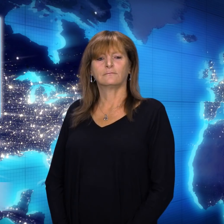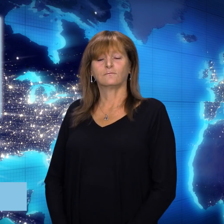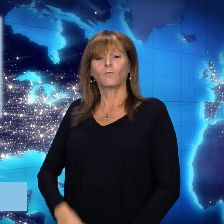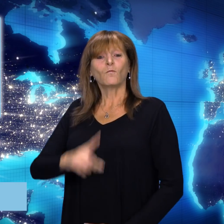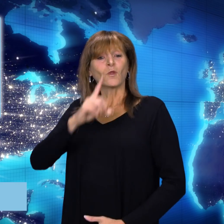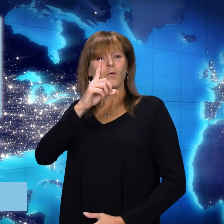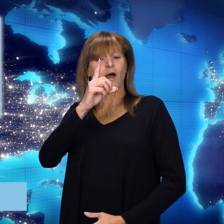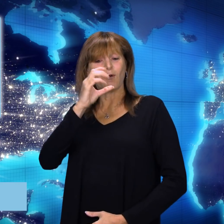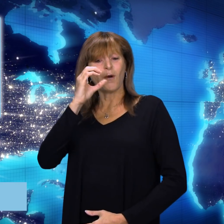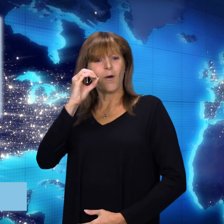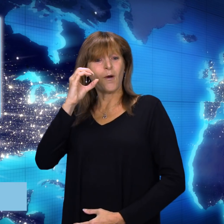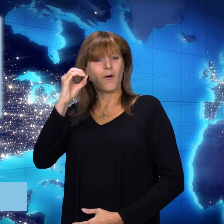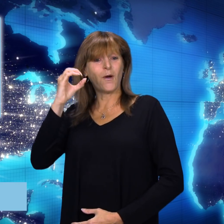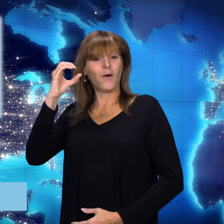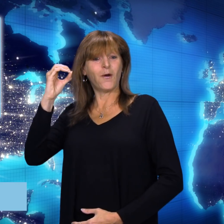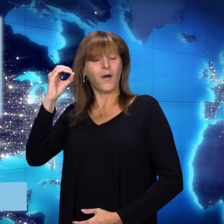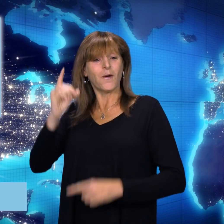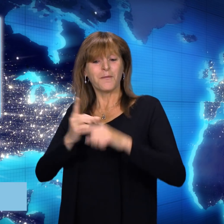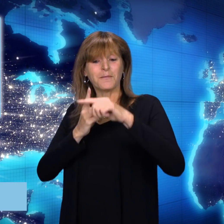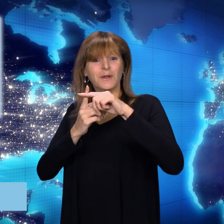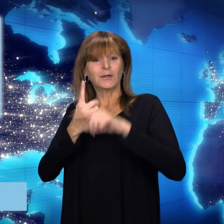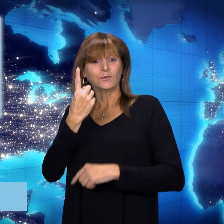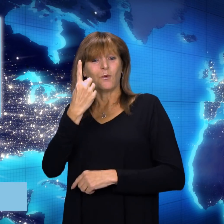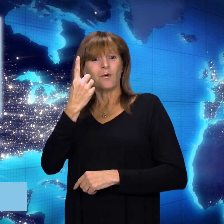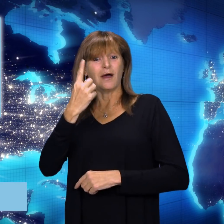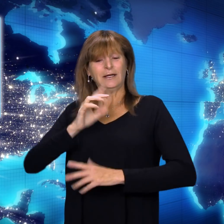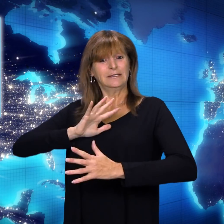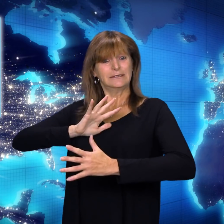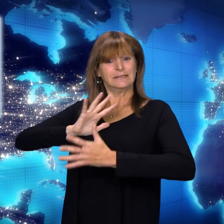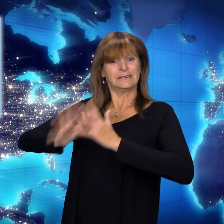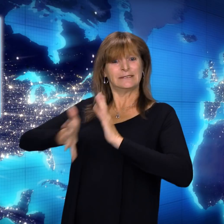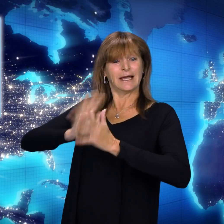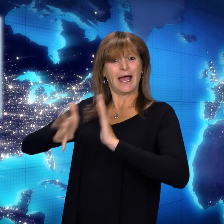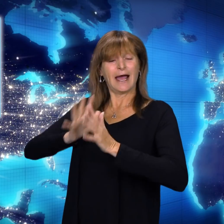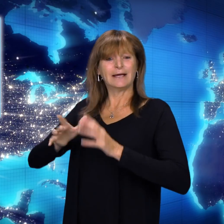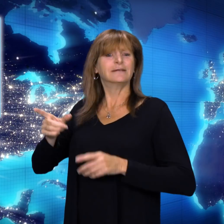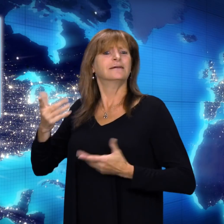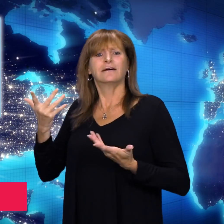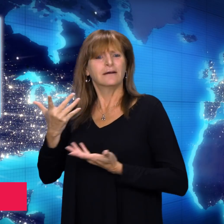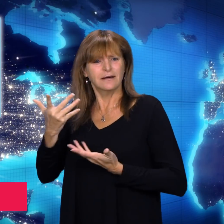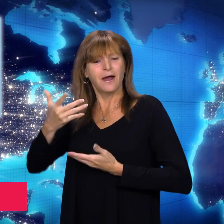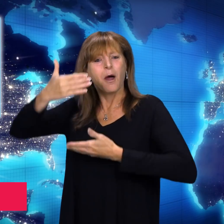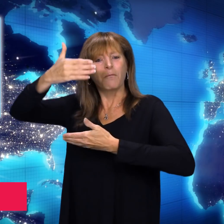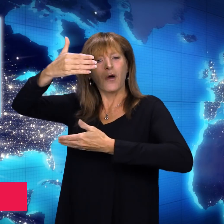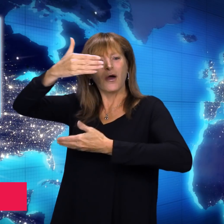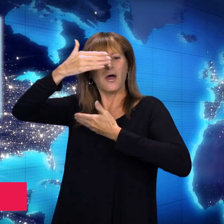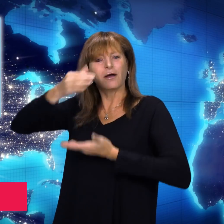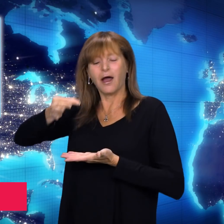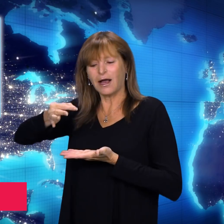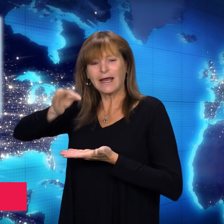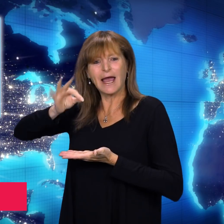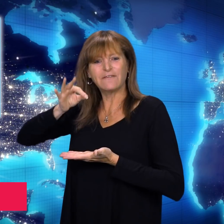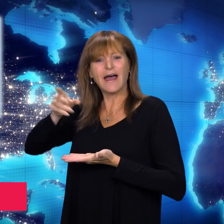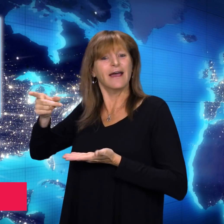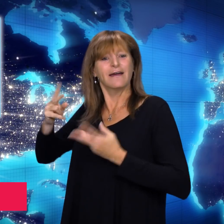Georgia: 1000 & 1 Signes is a Moroccan café in Paris, France